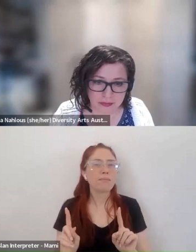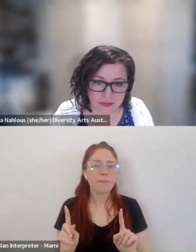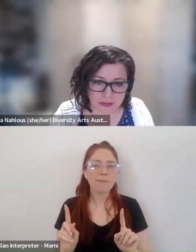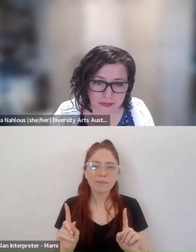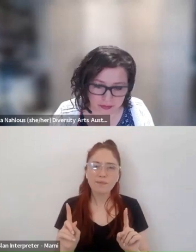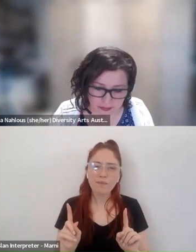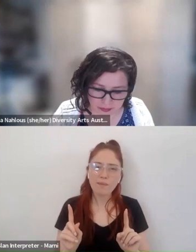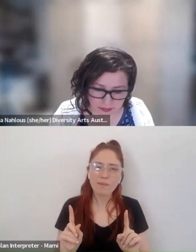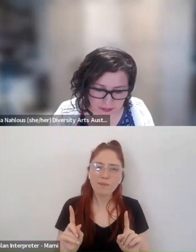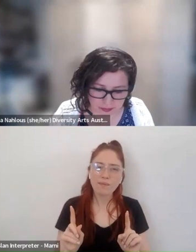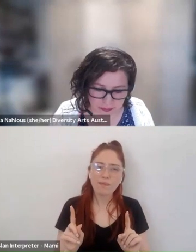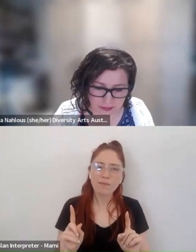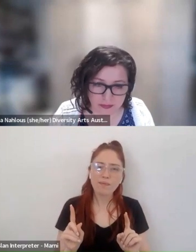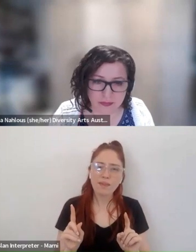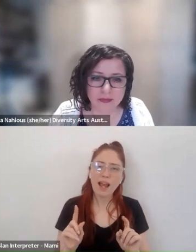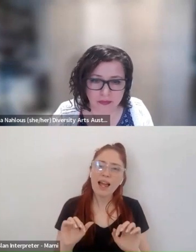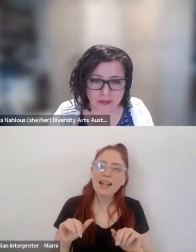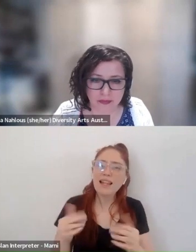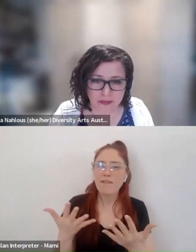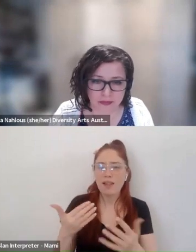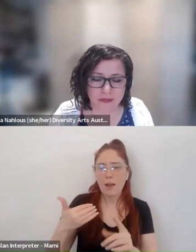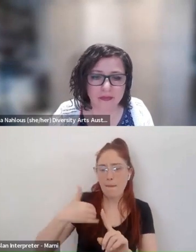I suppose the state of play, and the politics that are sitting